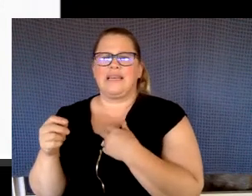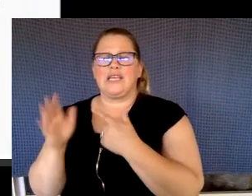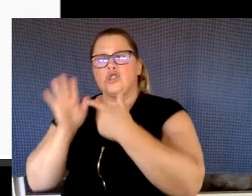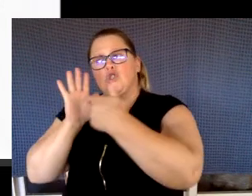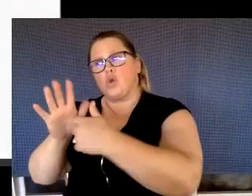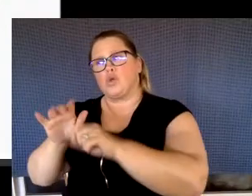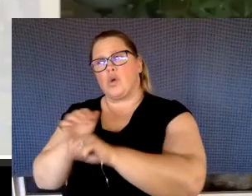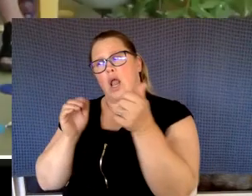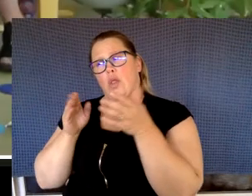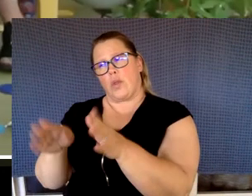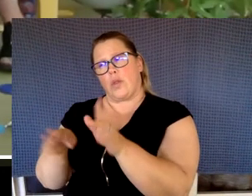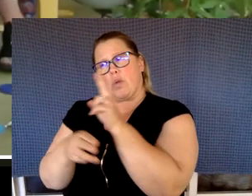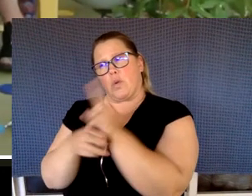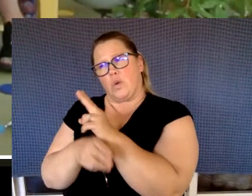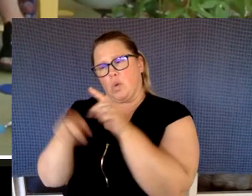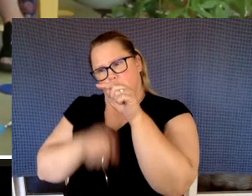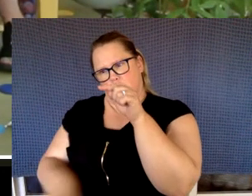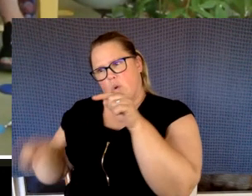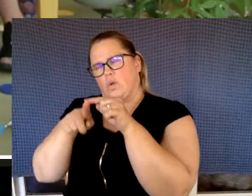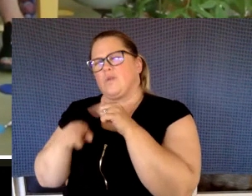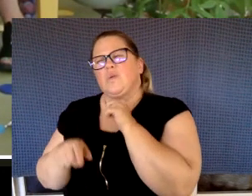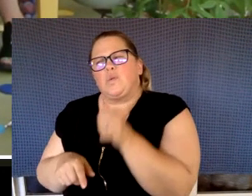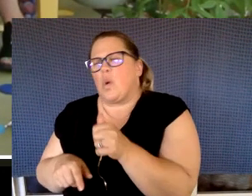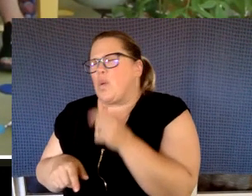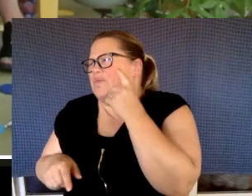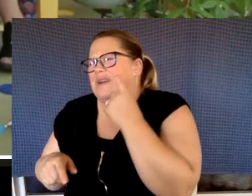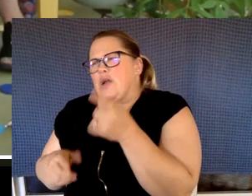of a circle. Don't think that you can't make art.